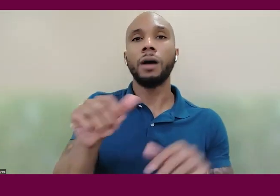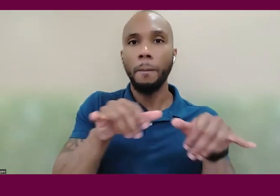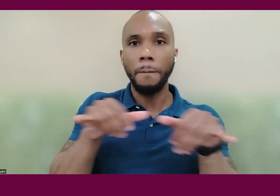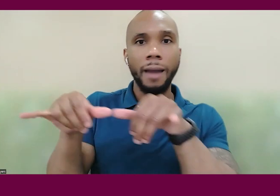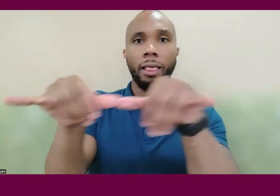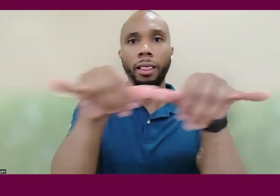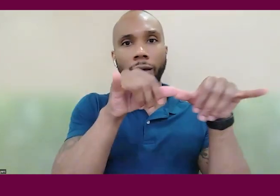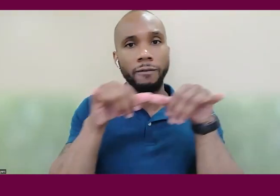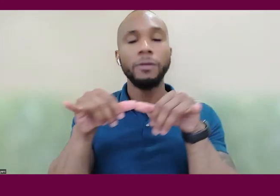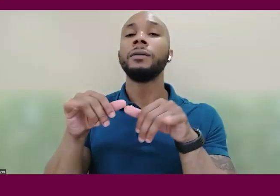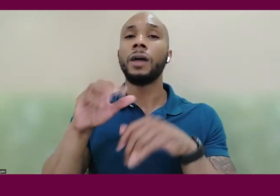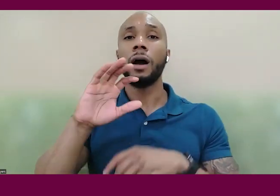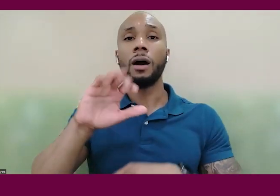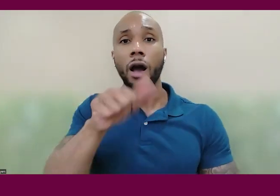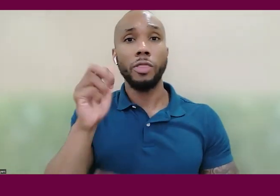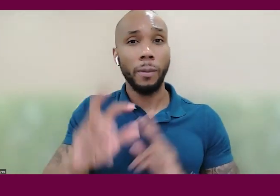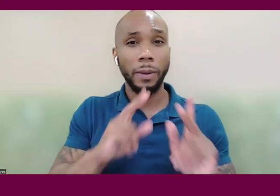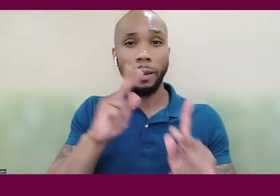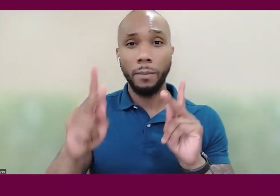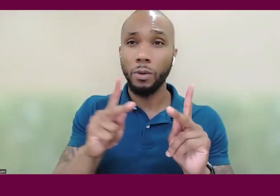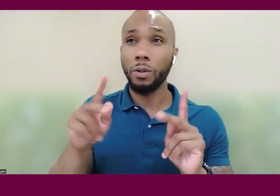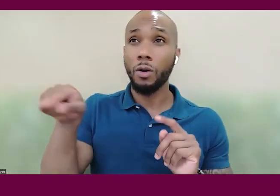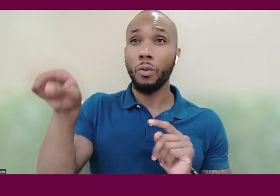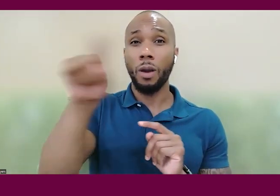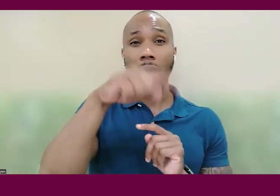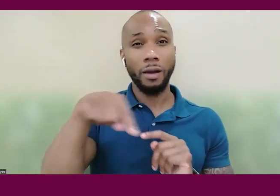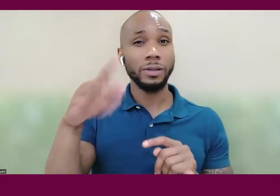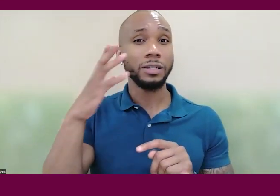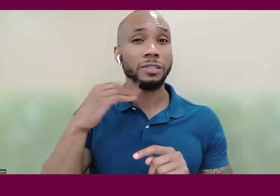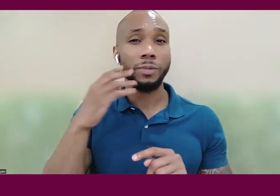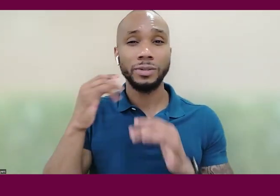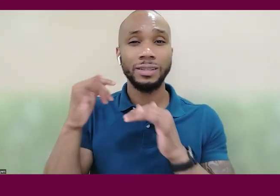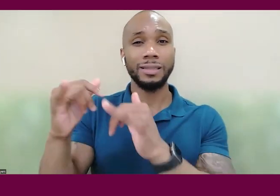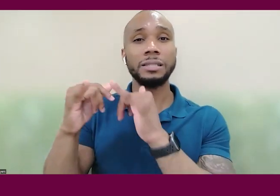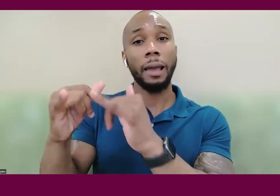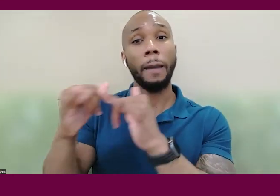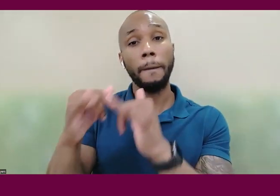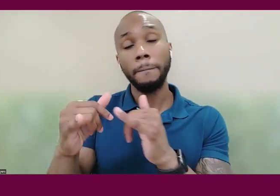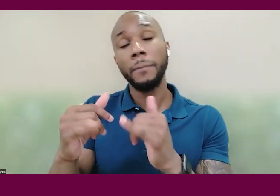that there are other people around that are probably going through the same things, that